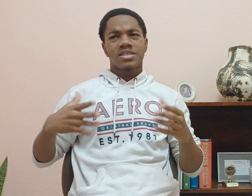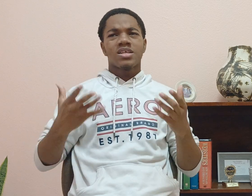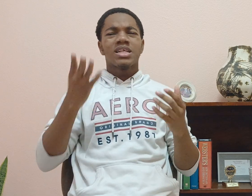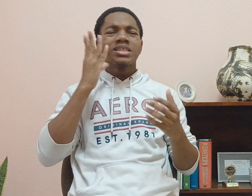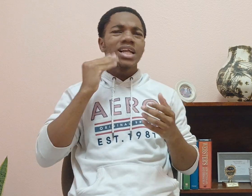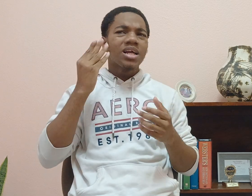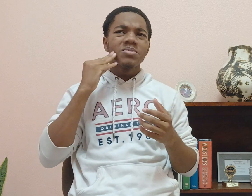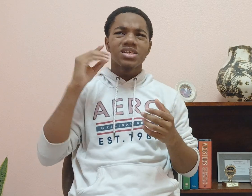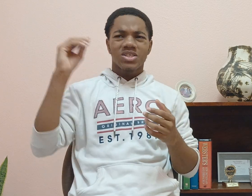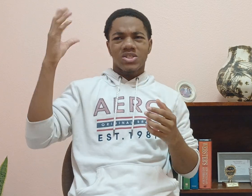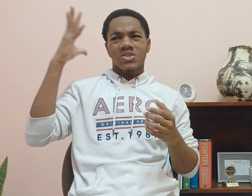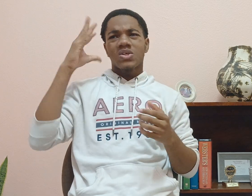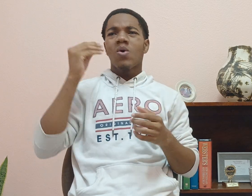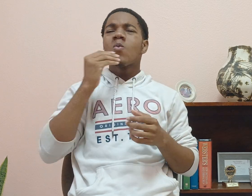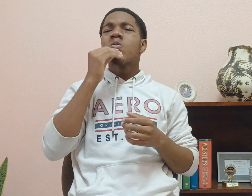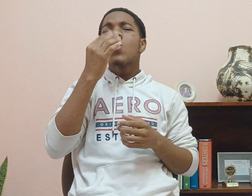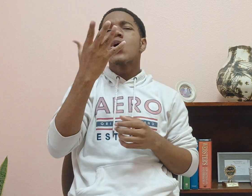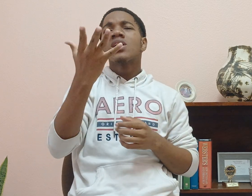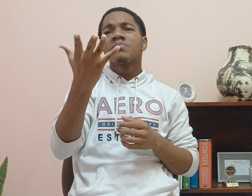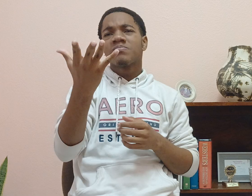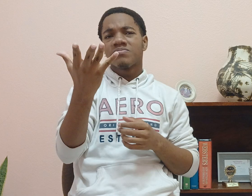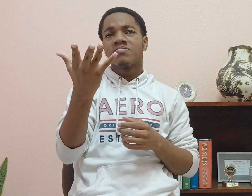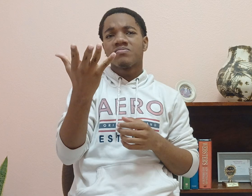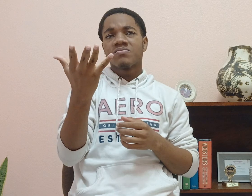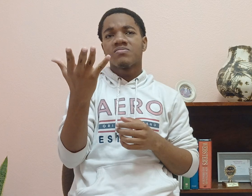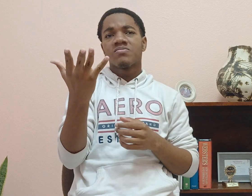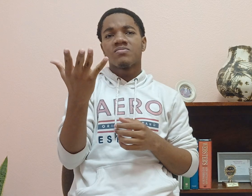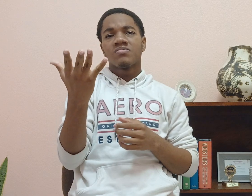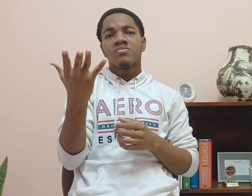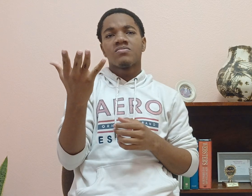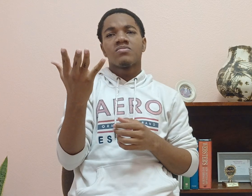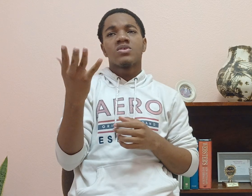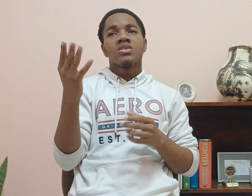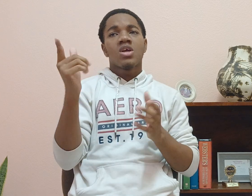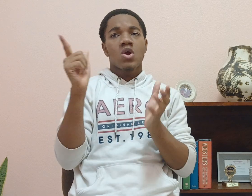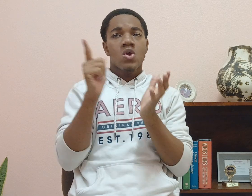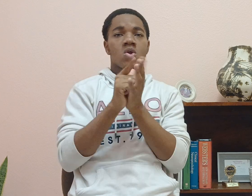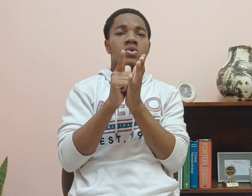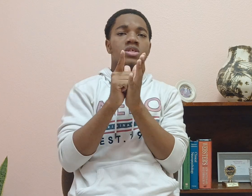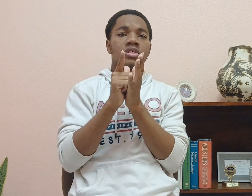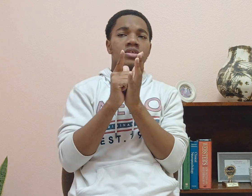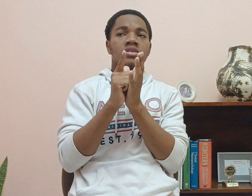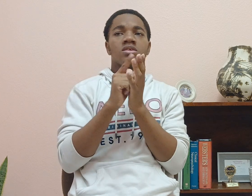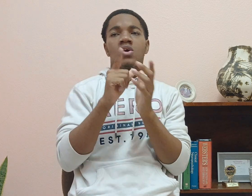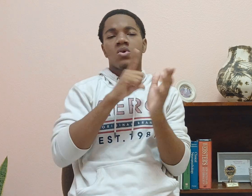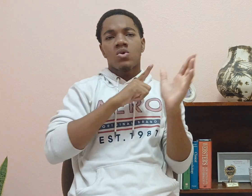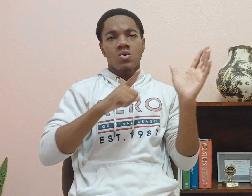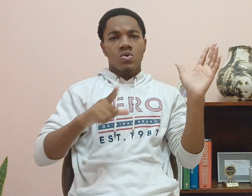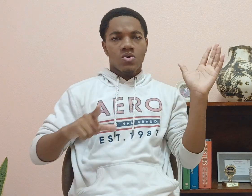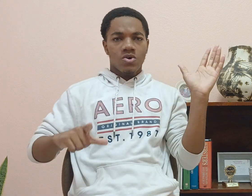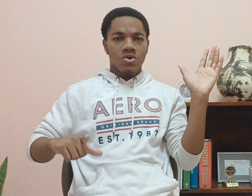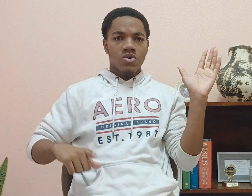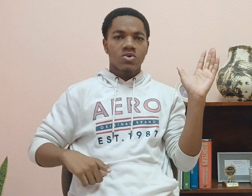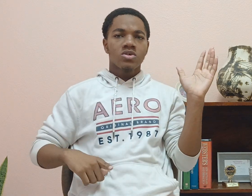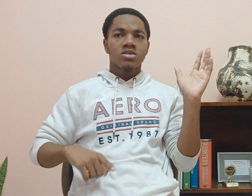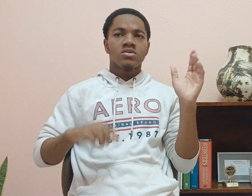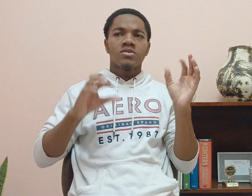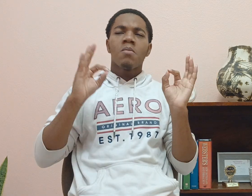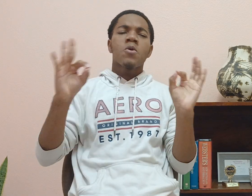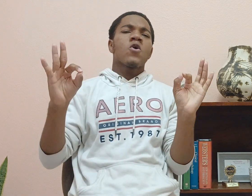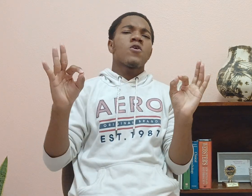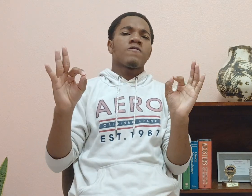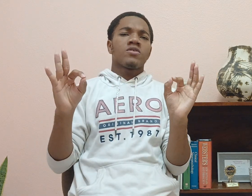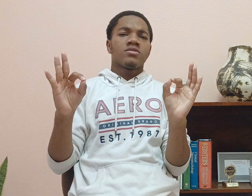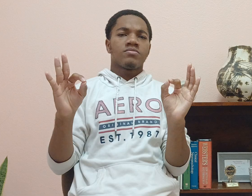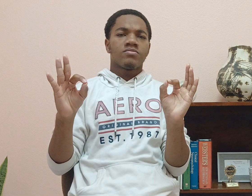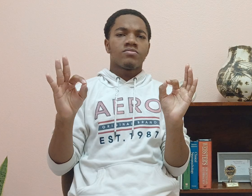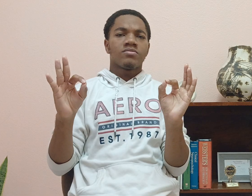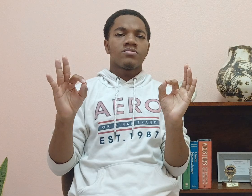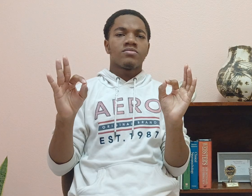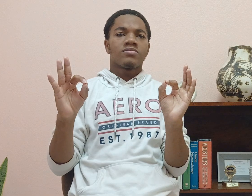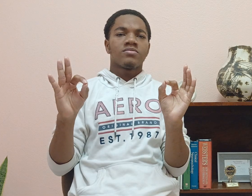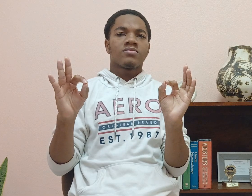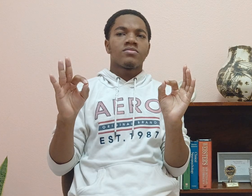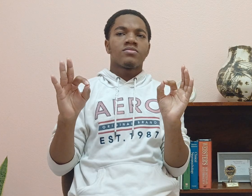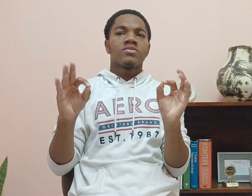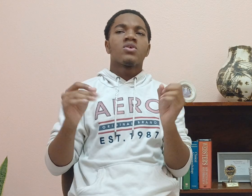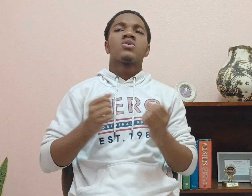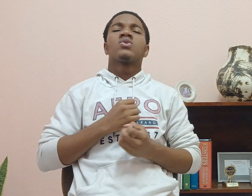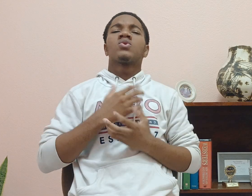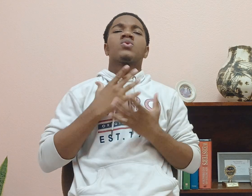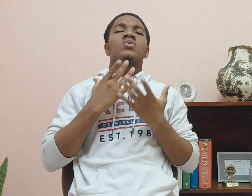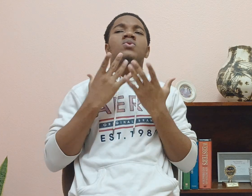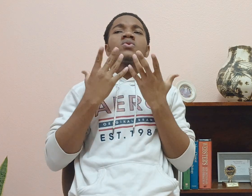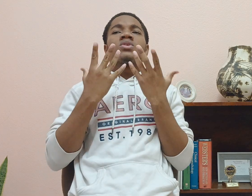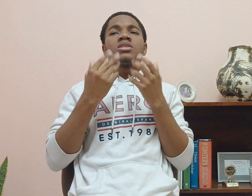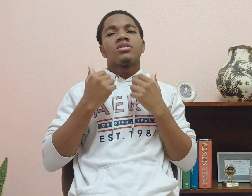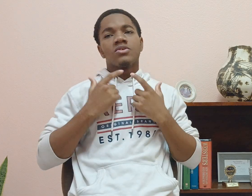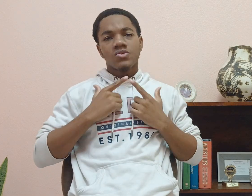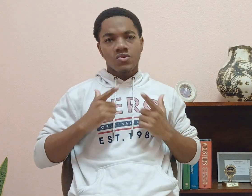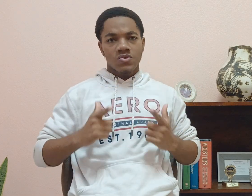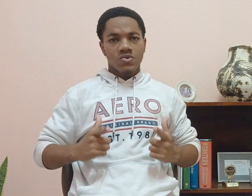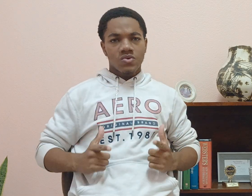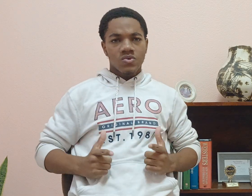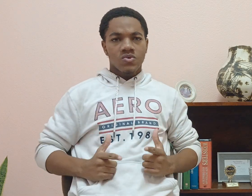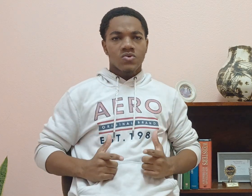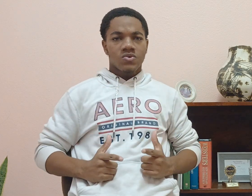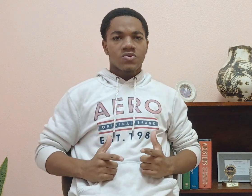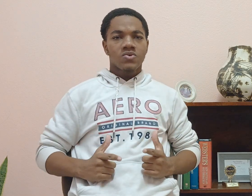7 The law of the Lord is perfect, refreshing the soul.